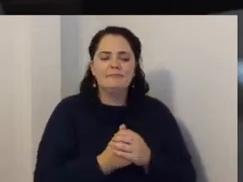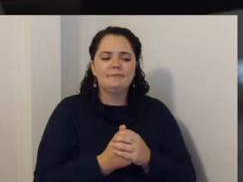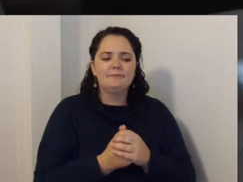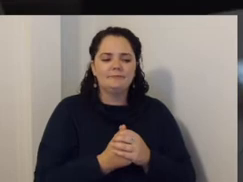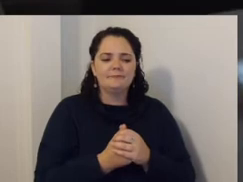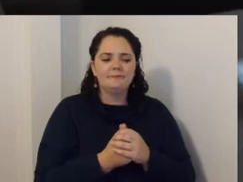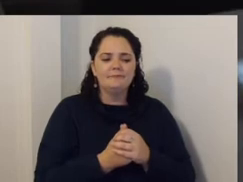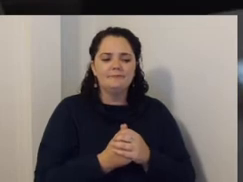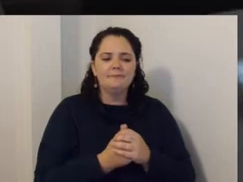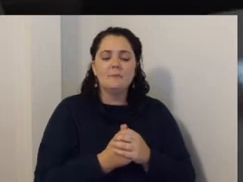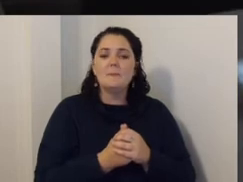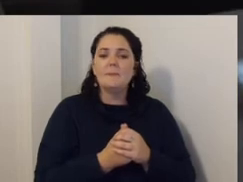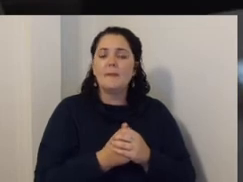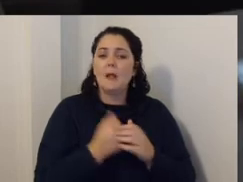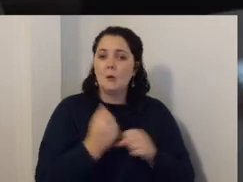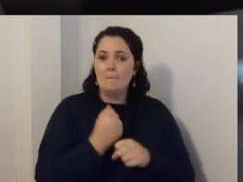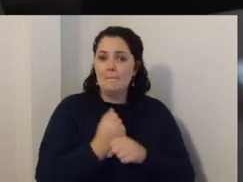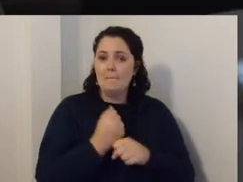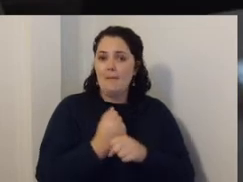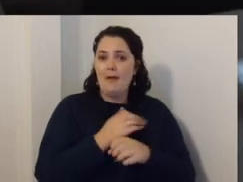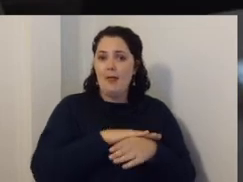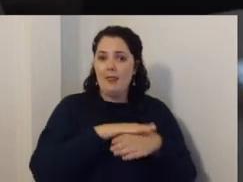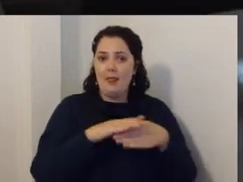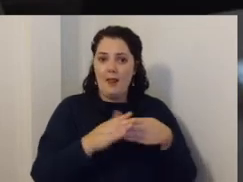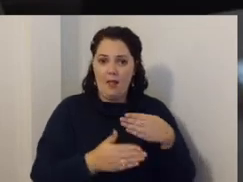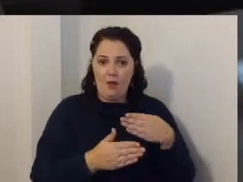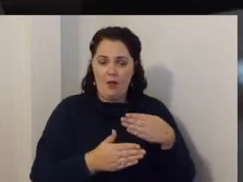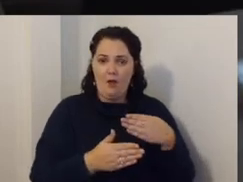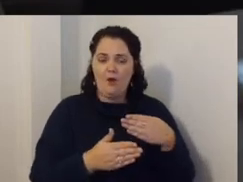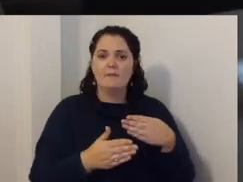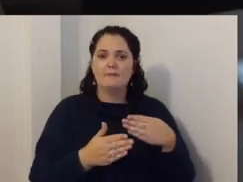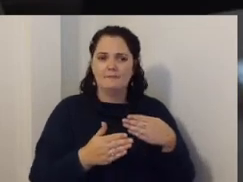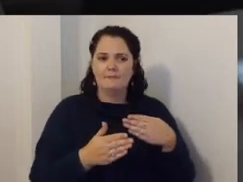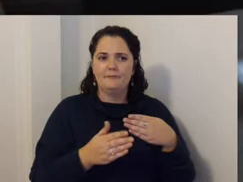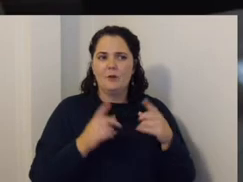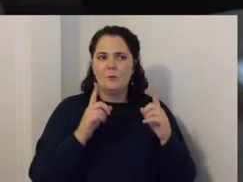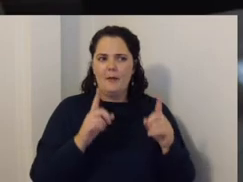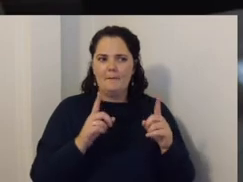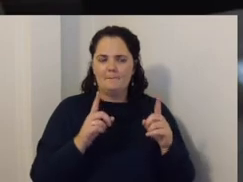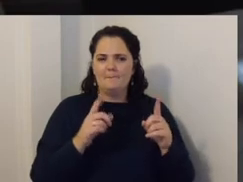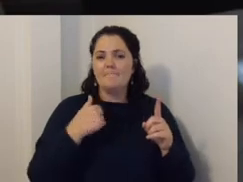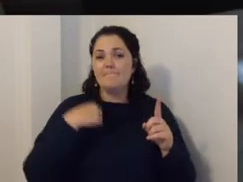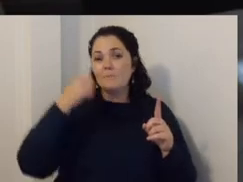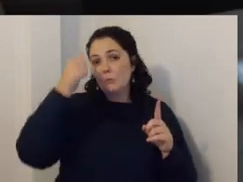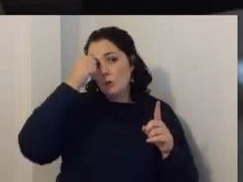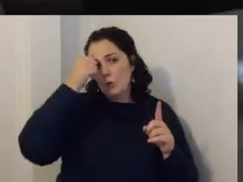line is one abstraction, what's far less abstract and more and easier to understand is shape because